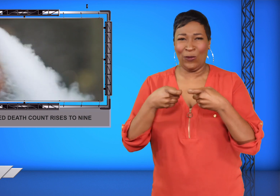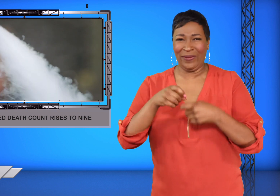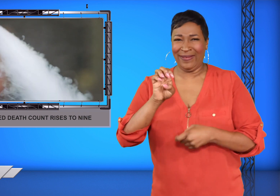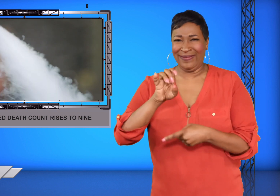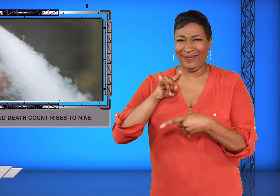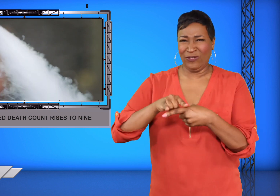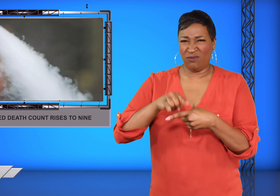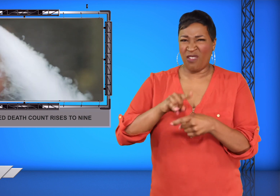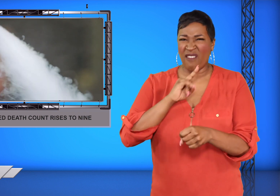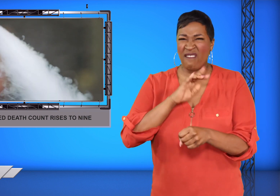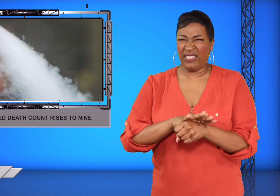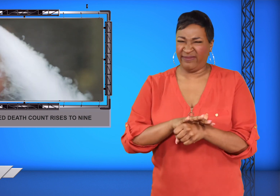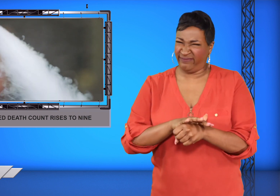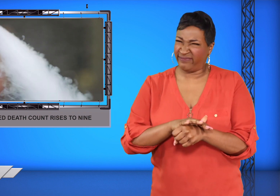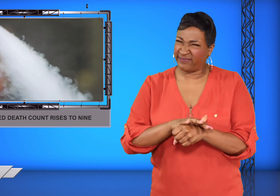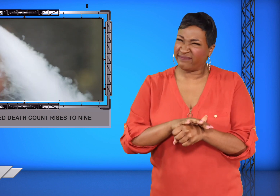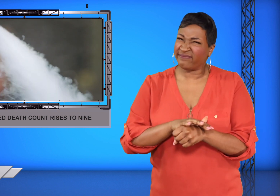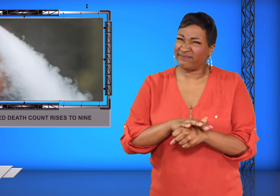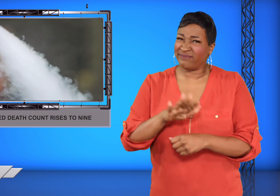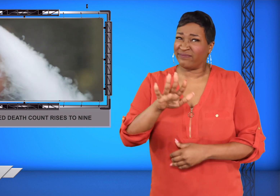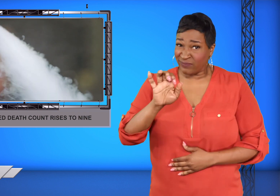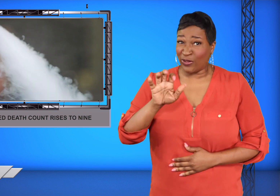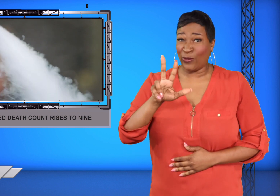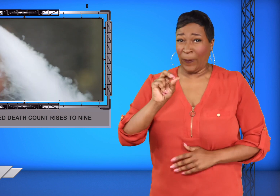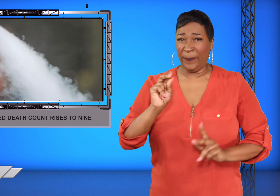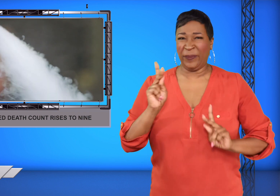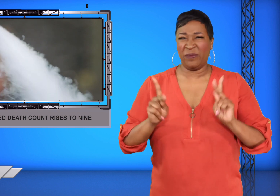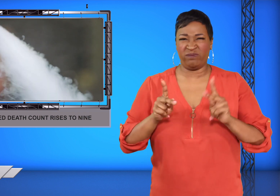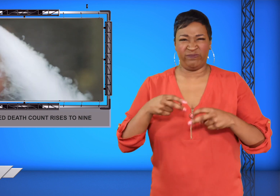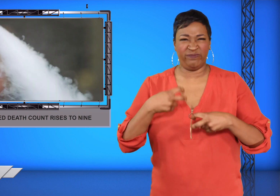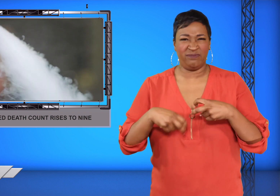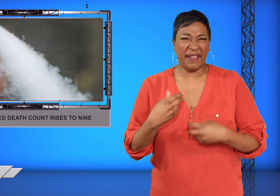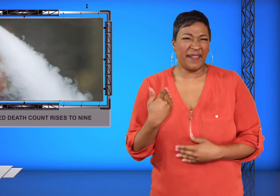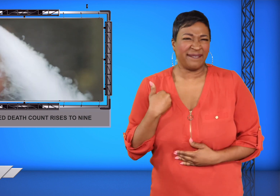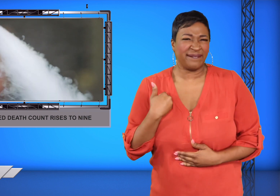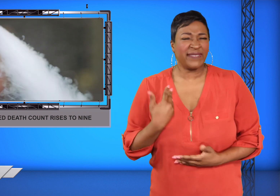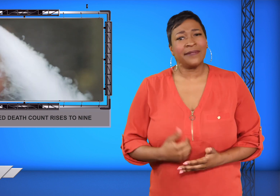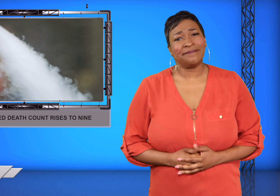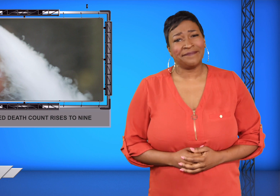to e-cigarettes as of September 17th.